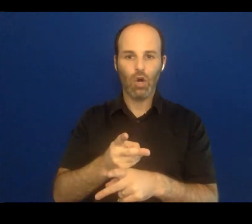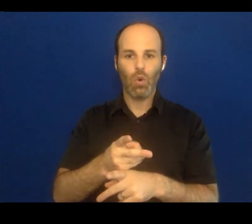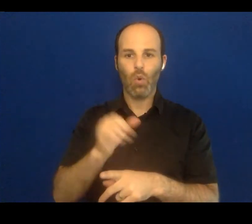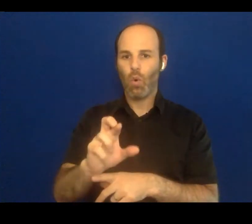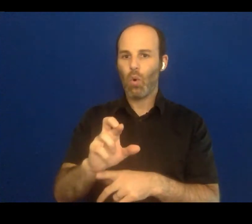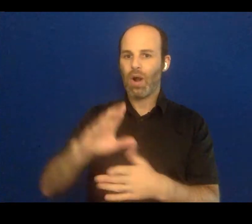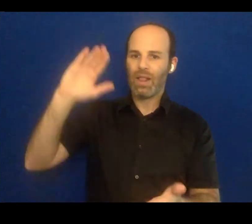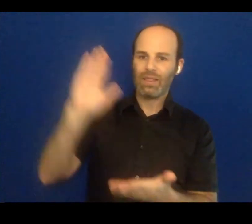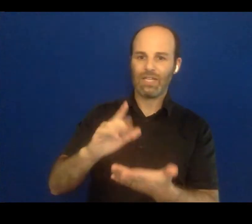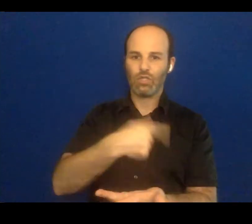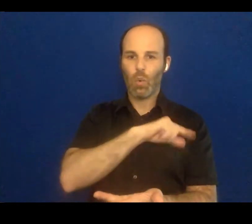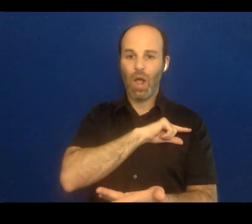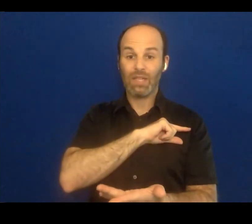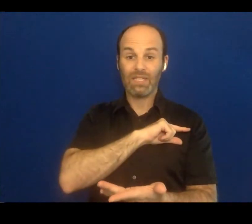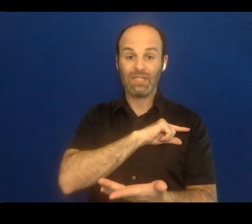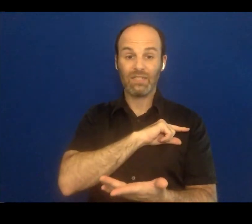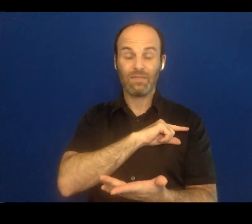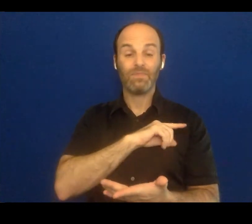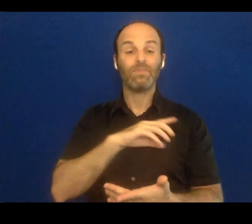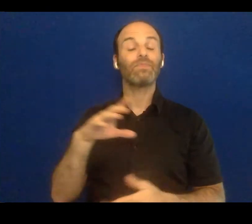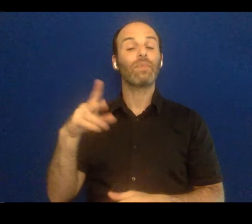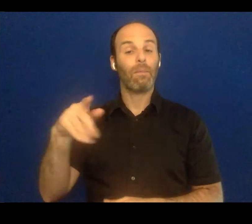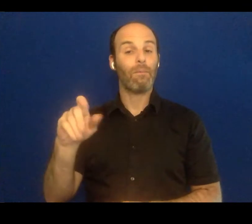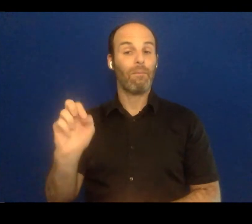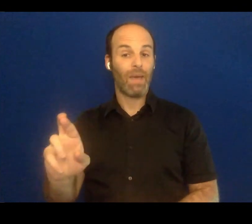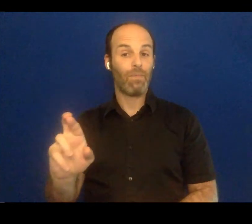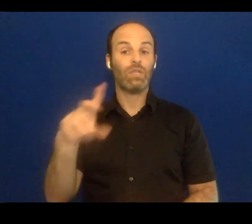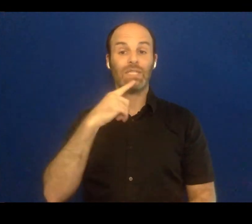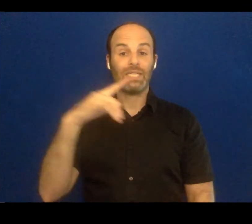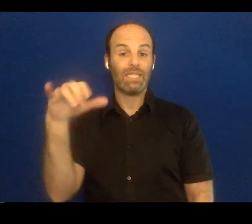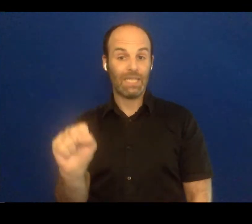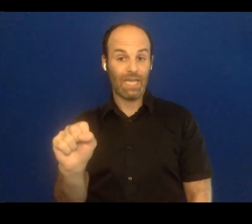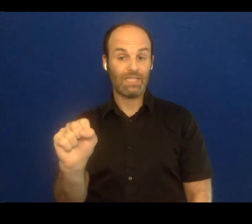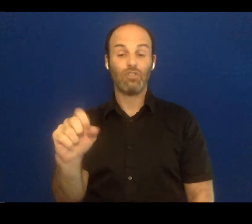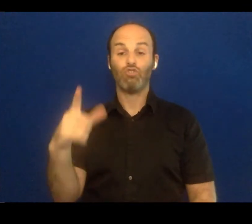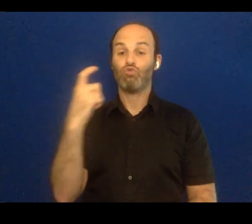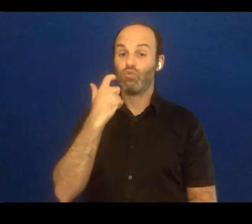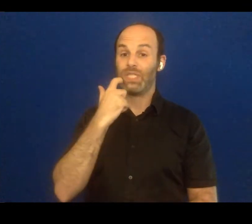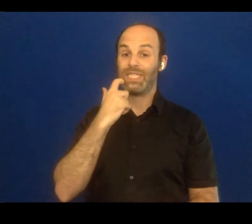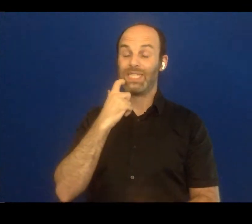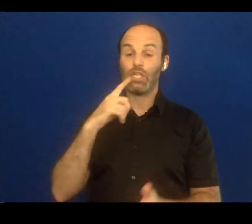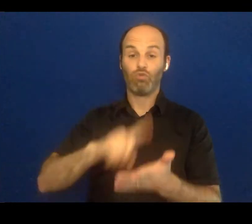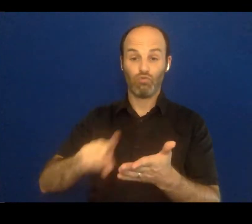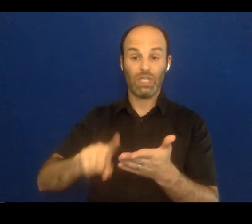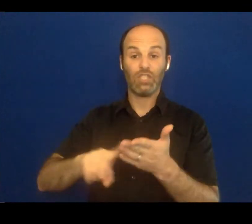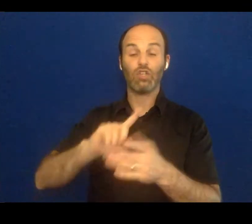SO YES. THERE'S BEEN RESEARCH THAT CAME OUT SPECIFICALLY ABOUT AUTISTIC PEOPLE DONE IN THE UK.